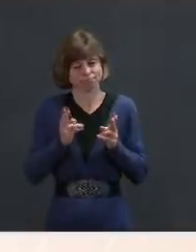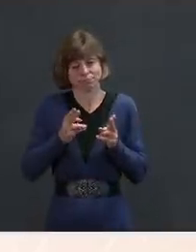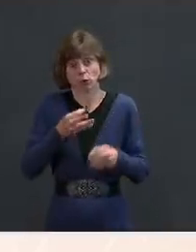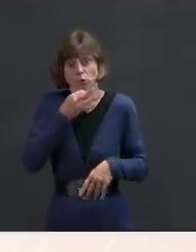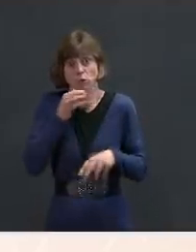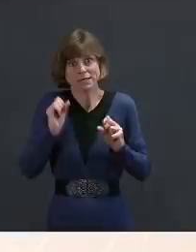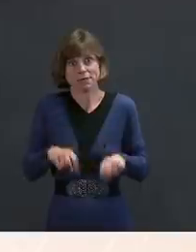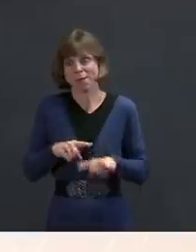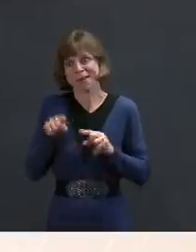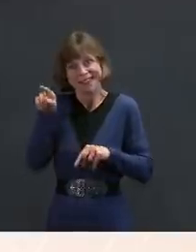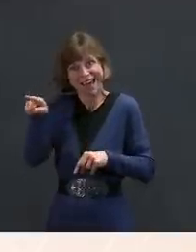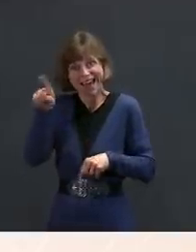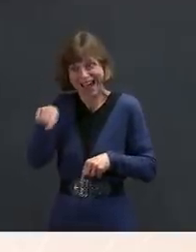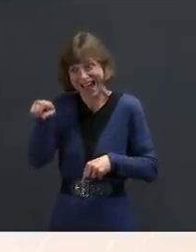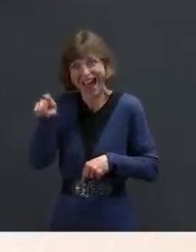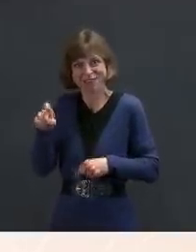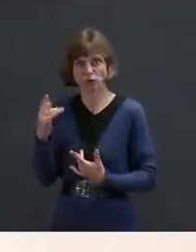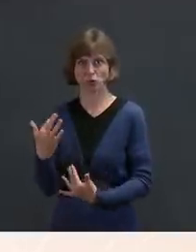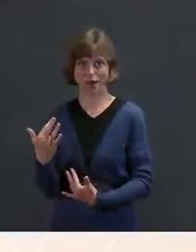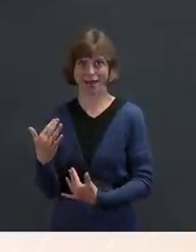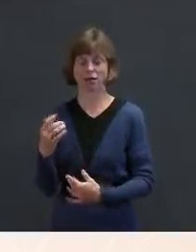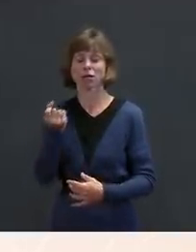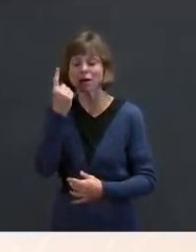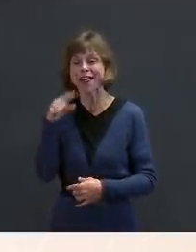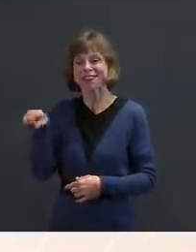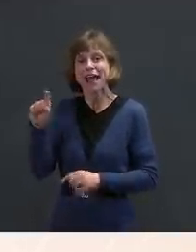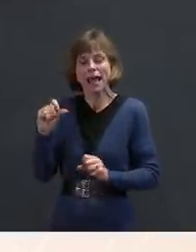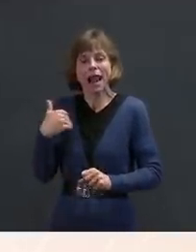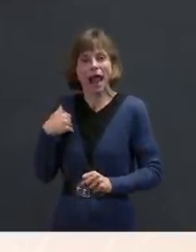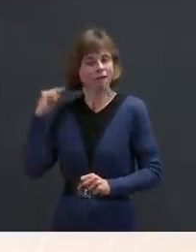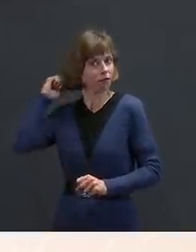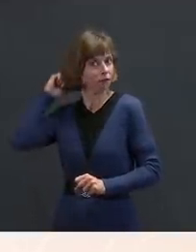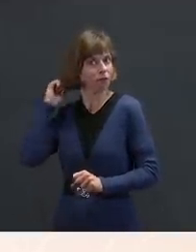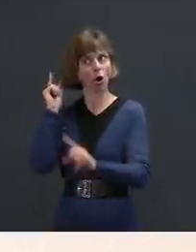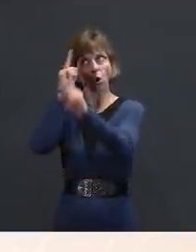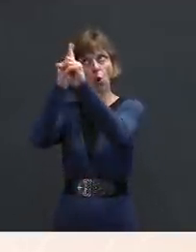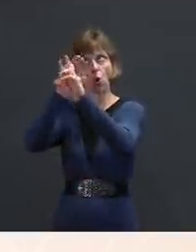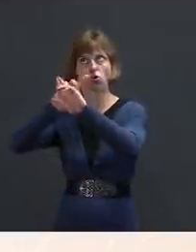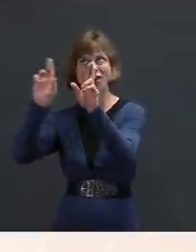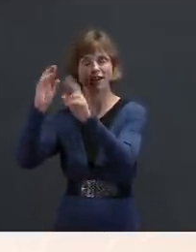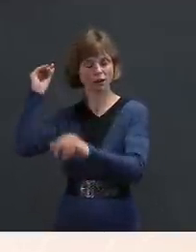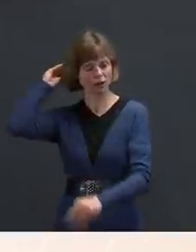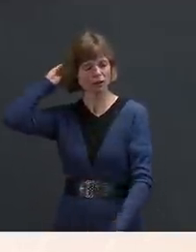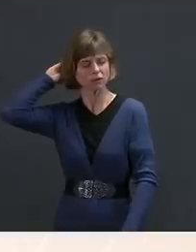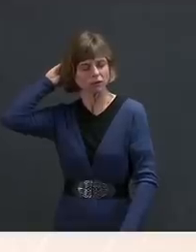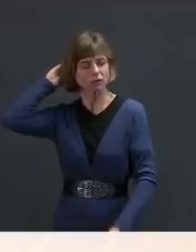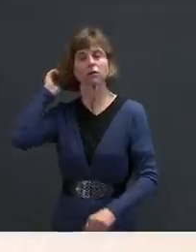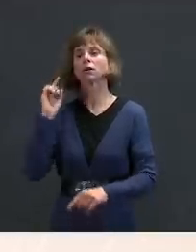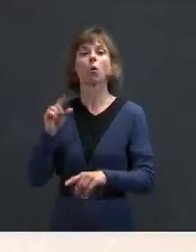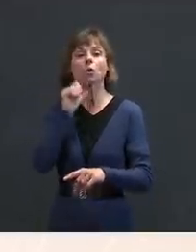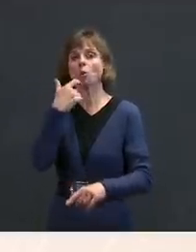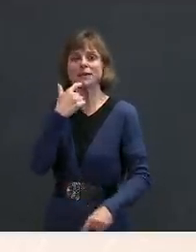But they need to wait with a particular goal in mind. We are not saying, "Don't come." We are saying, "Don't come now